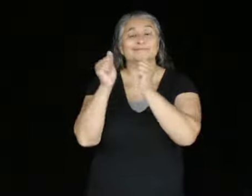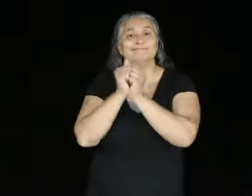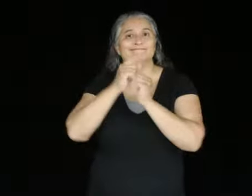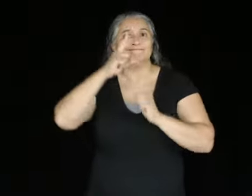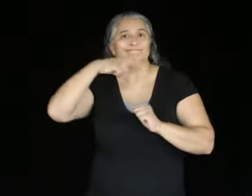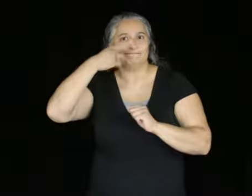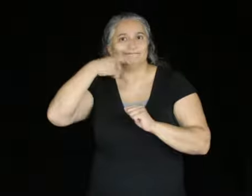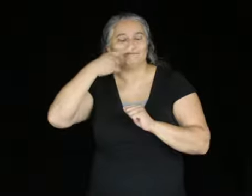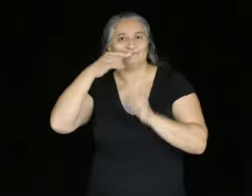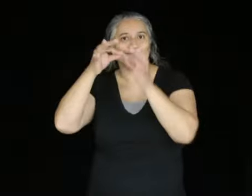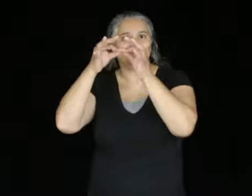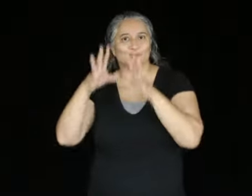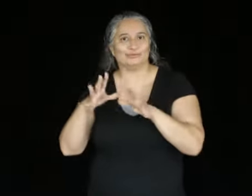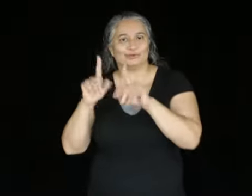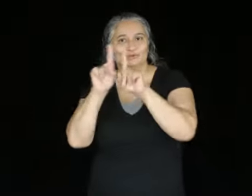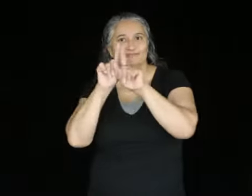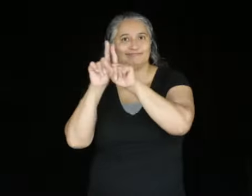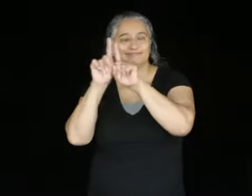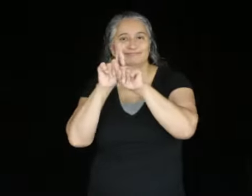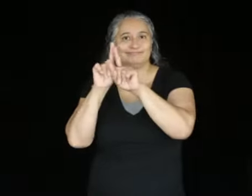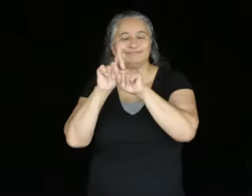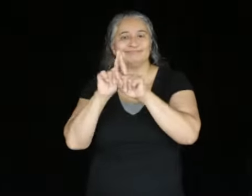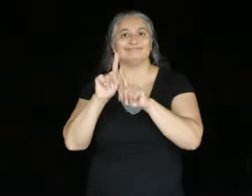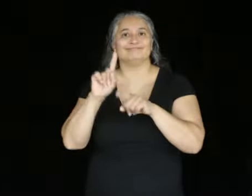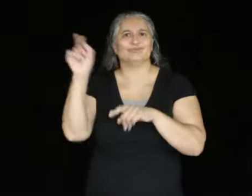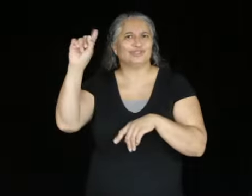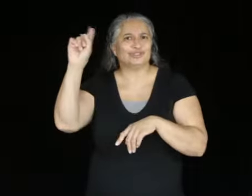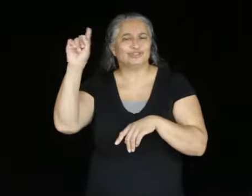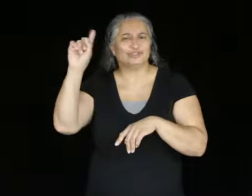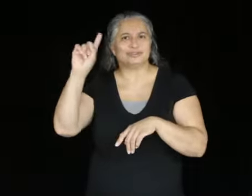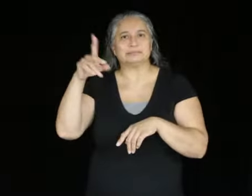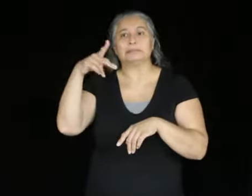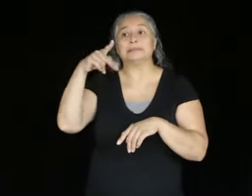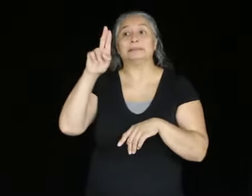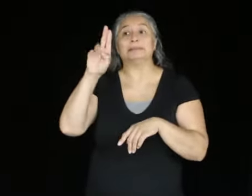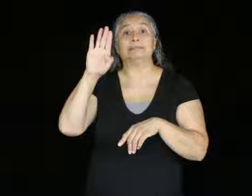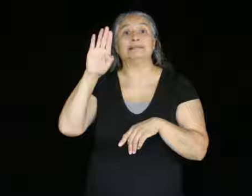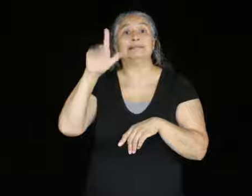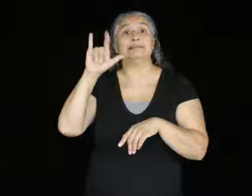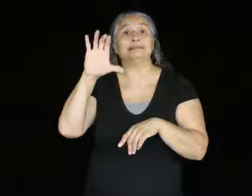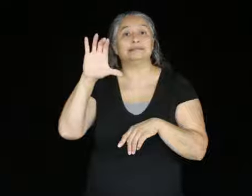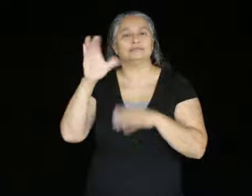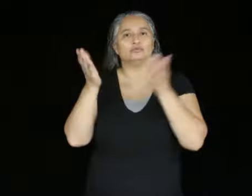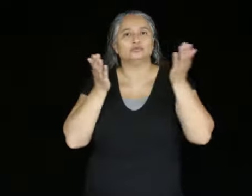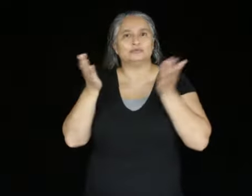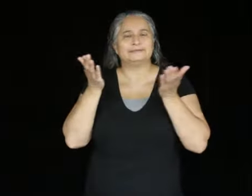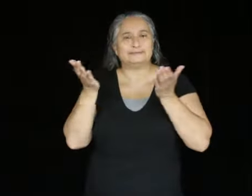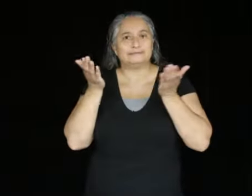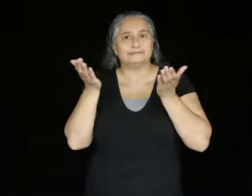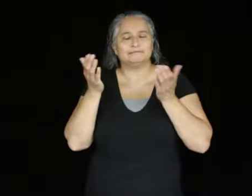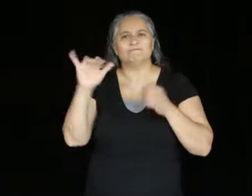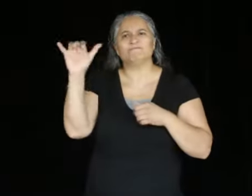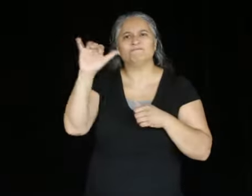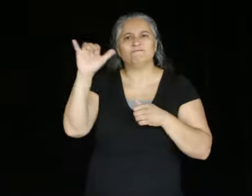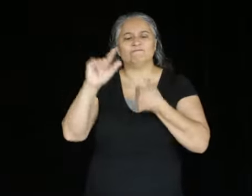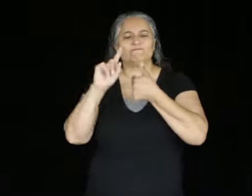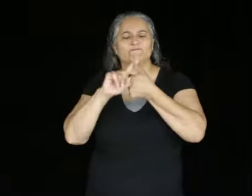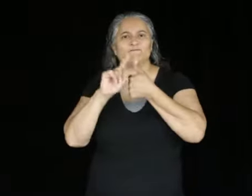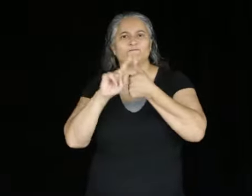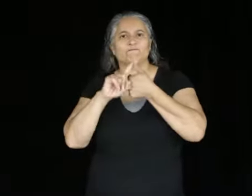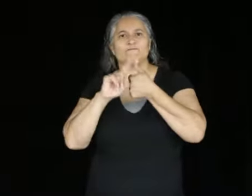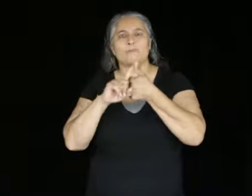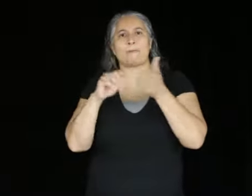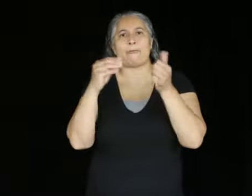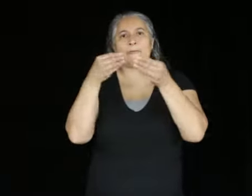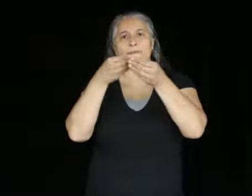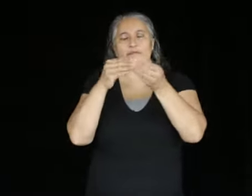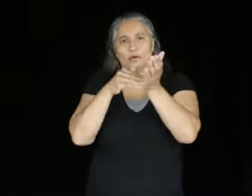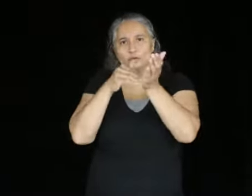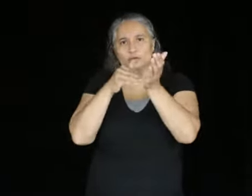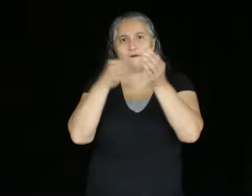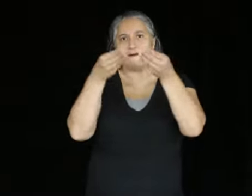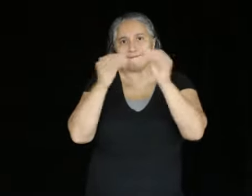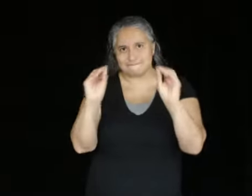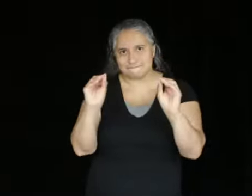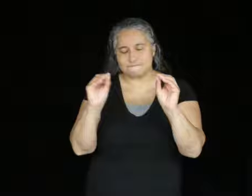with a hearing interpreter in public services such as doctor's office,